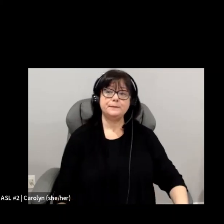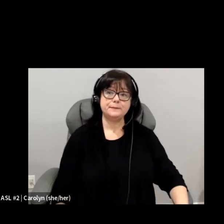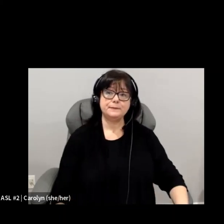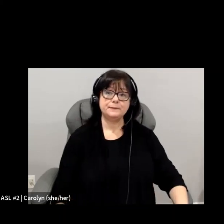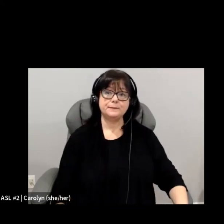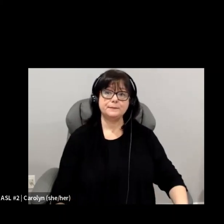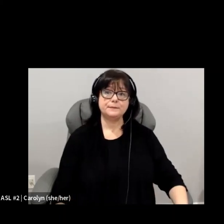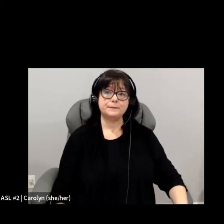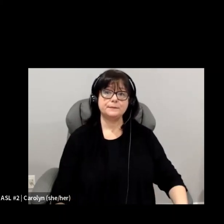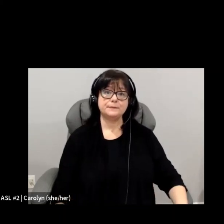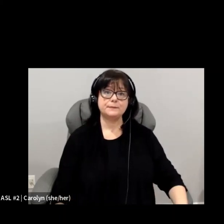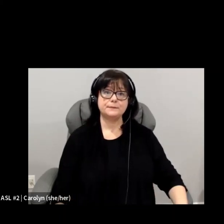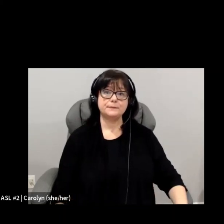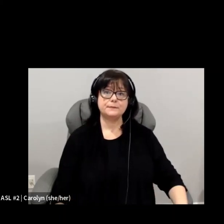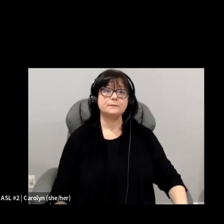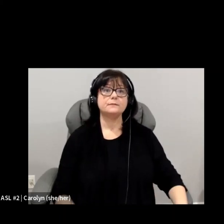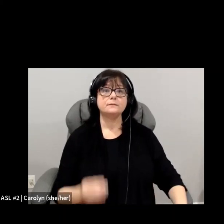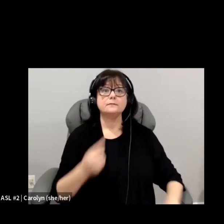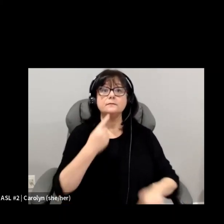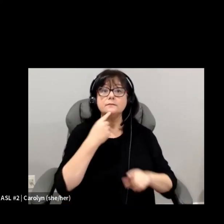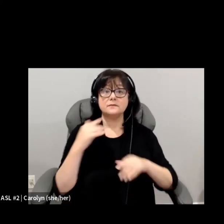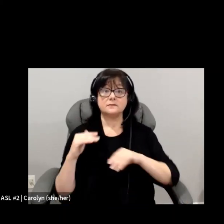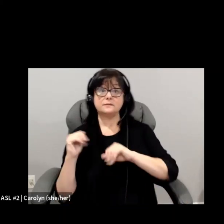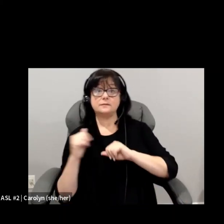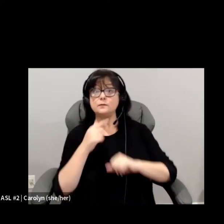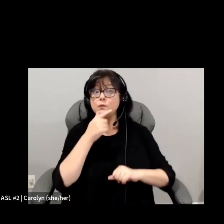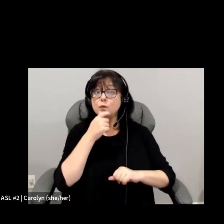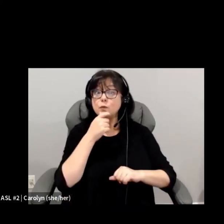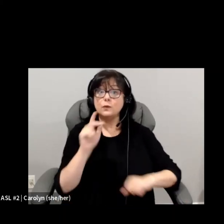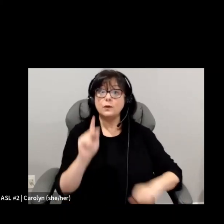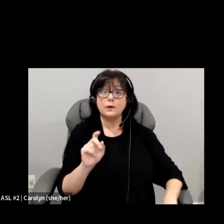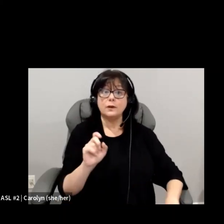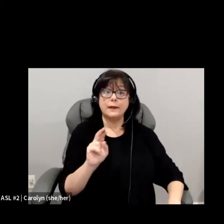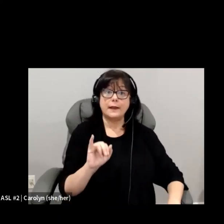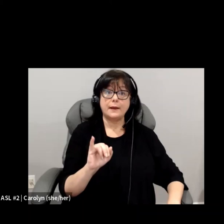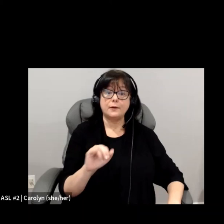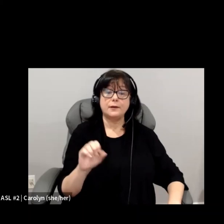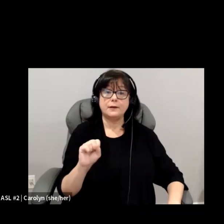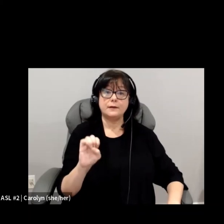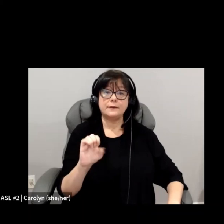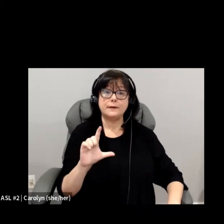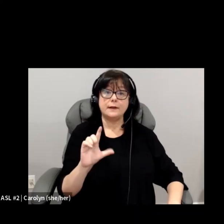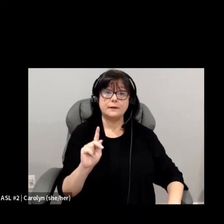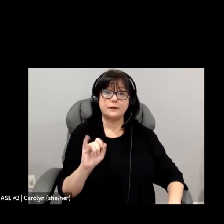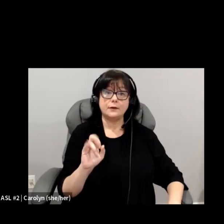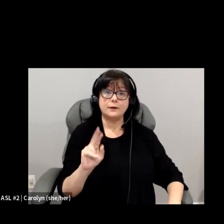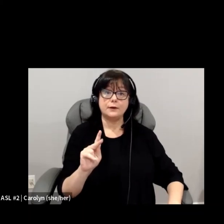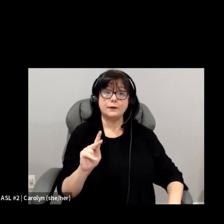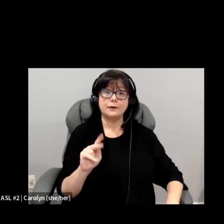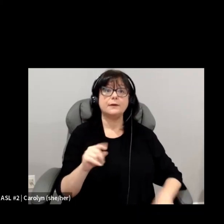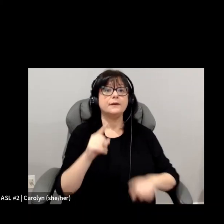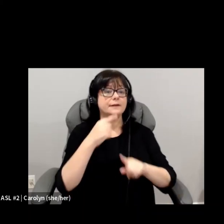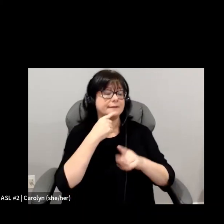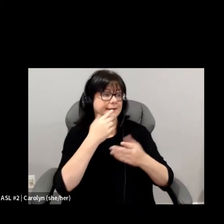KERI SELKIRK ABSTAINS. Laura Upans : THANK YOU. MOTION CARRIES. Laura Upans : THANK YOU, DOREEN.